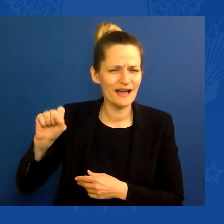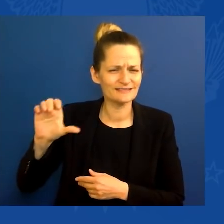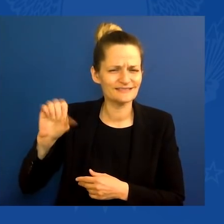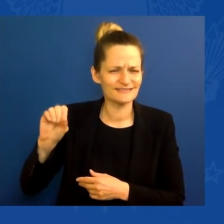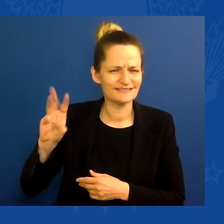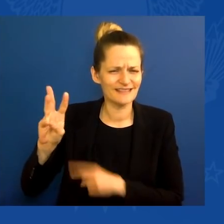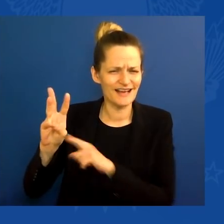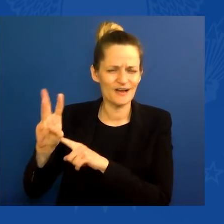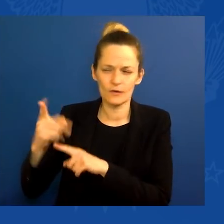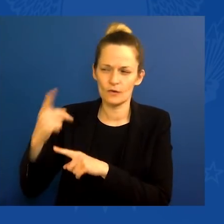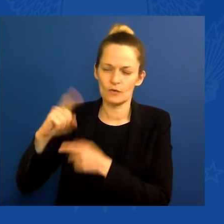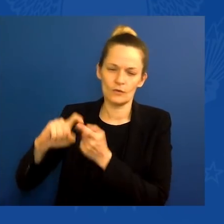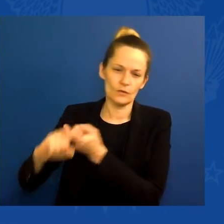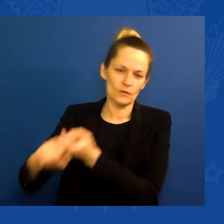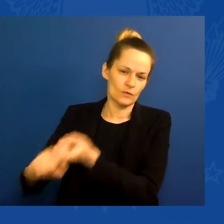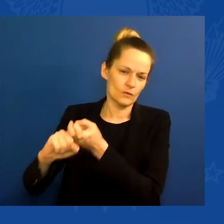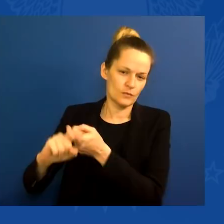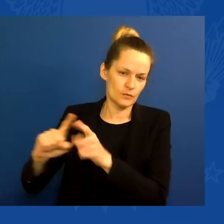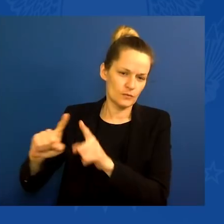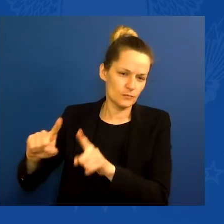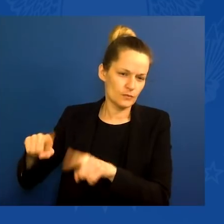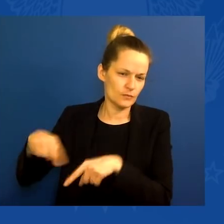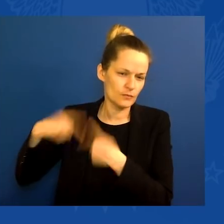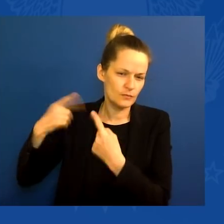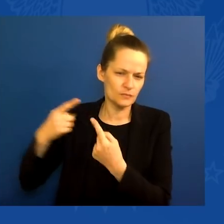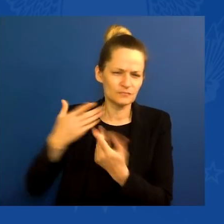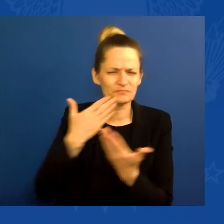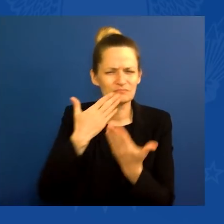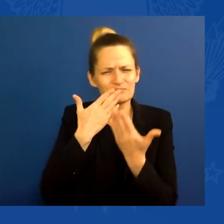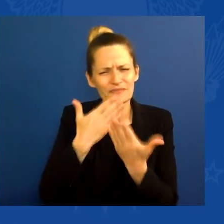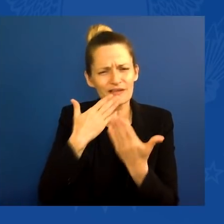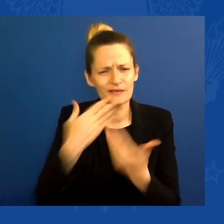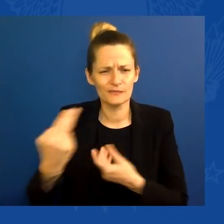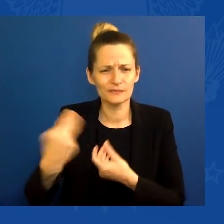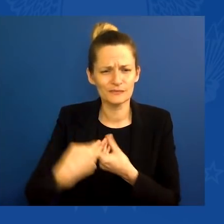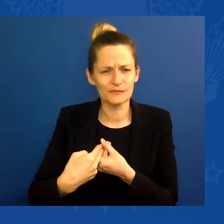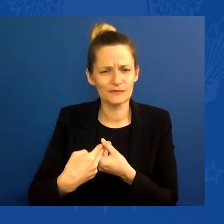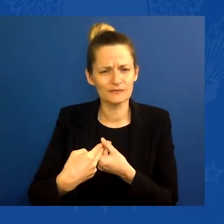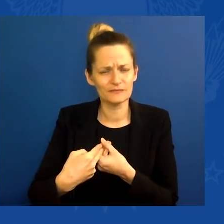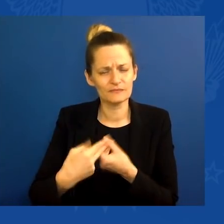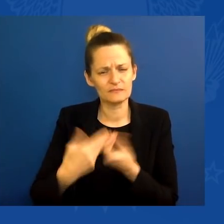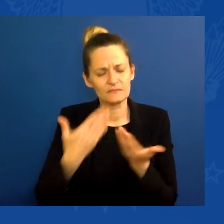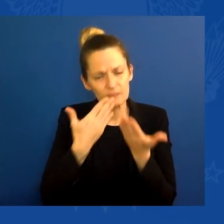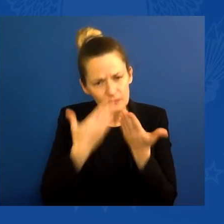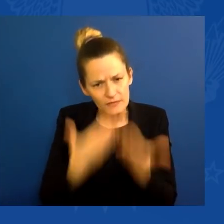and for the service you've extended to this nation. I'd also like to thank the Attorney General --